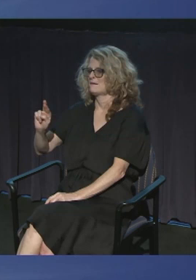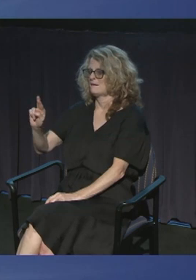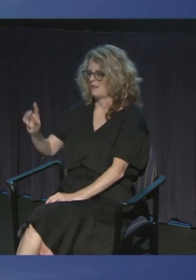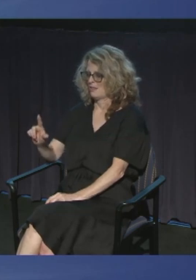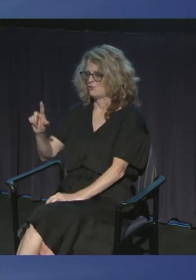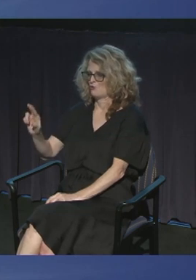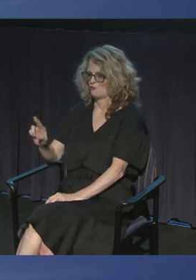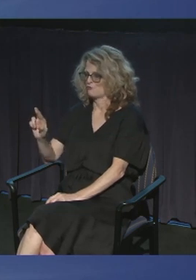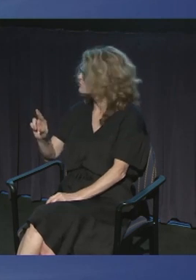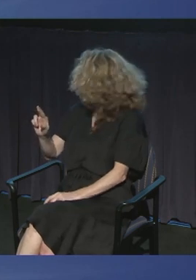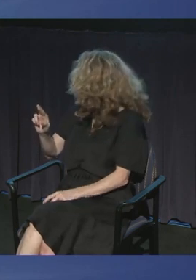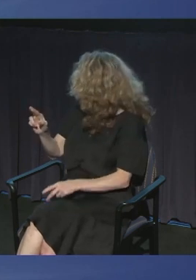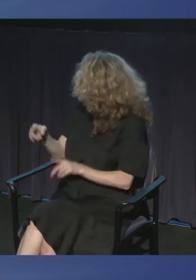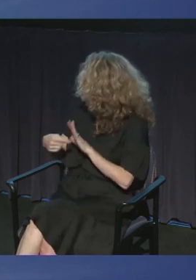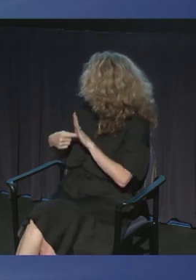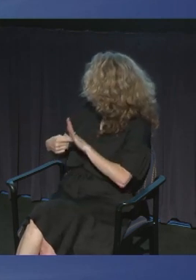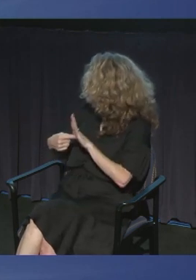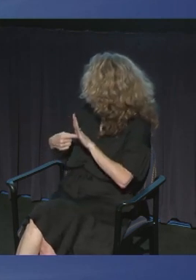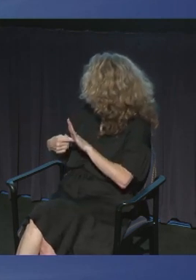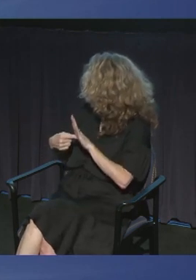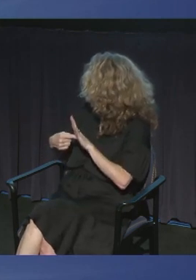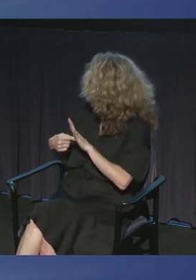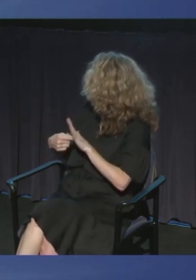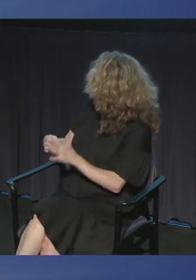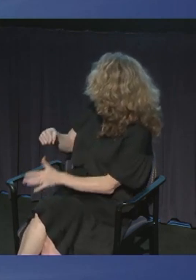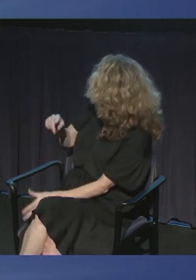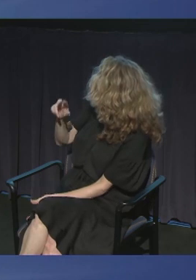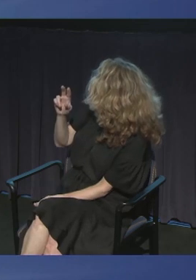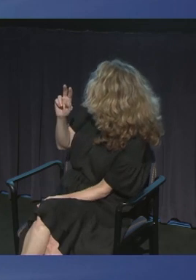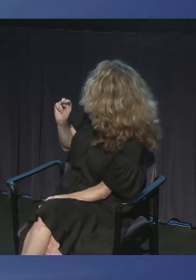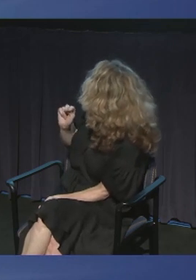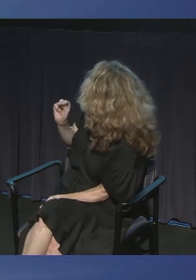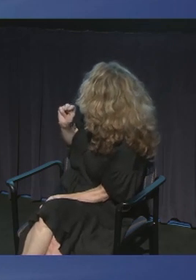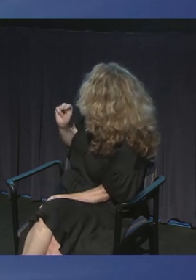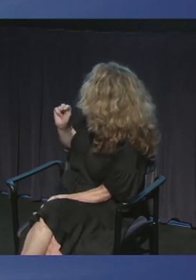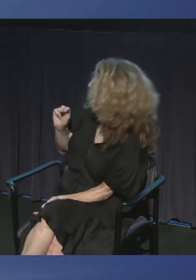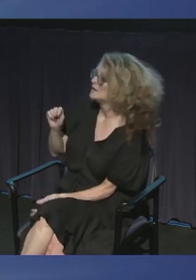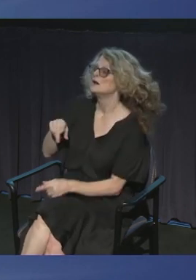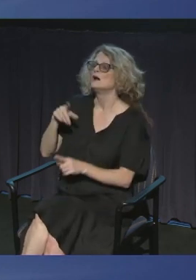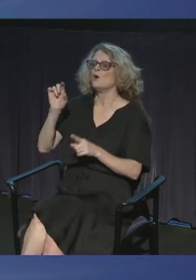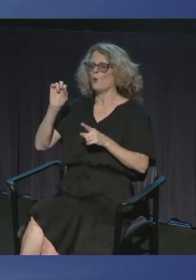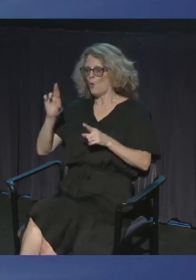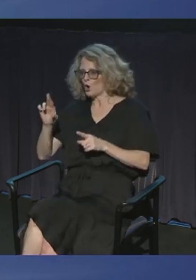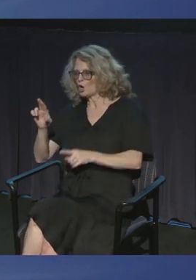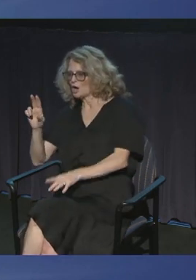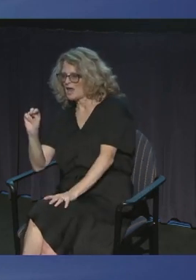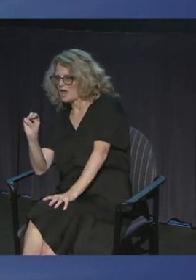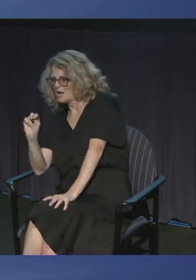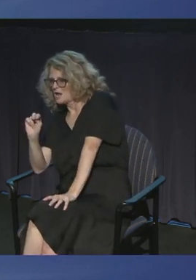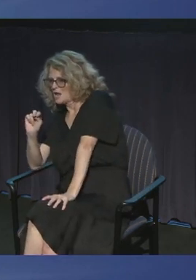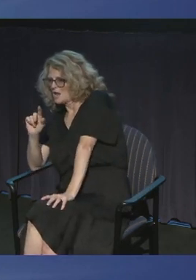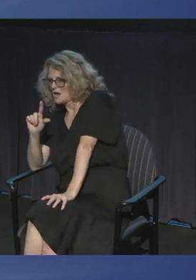NLRS, STANDING FOR NBD LR